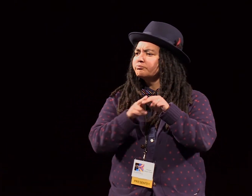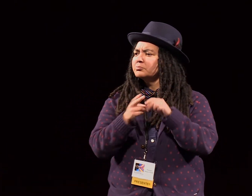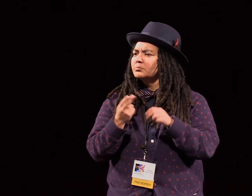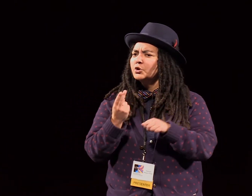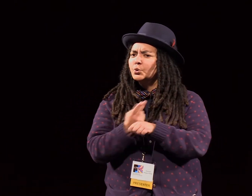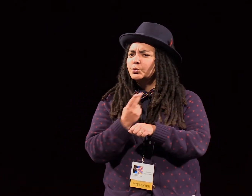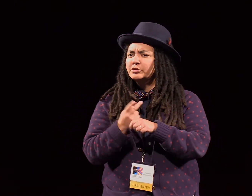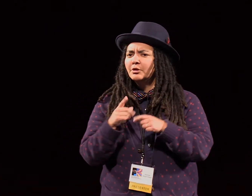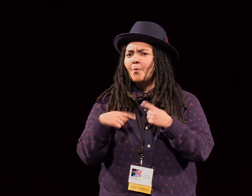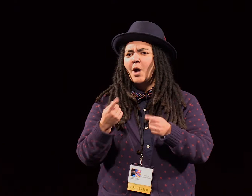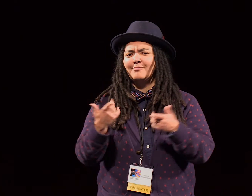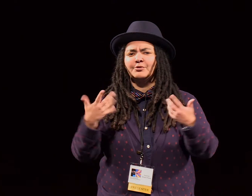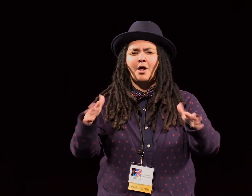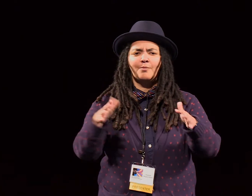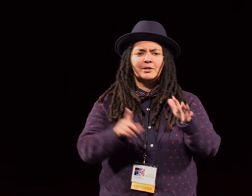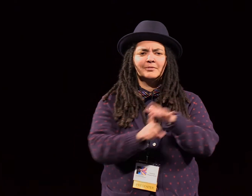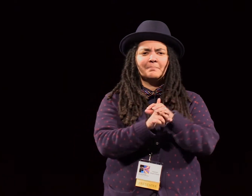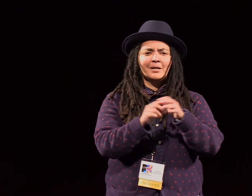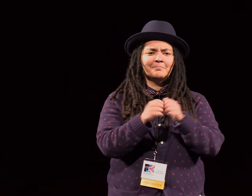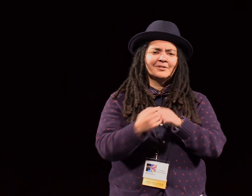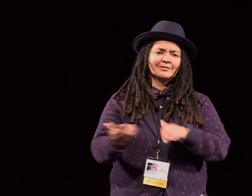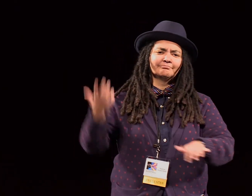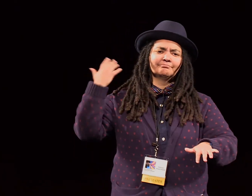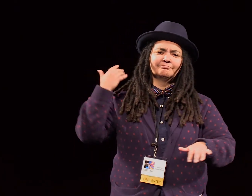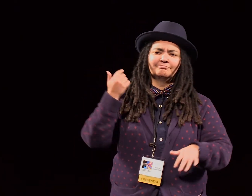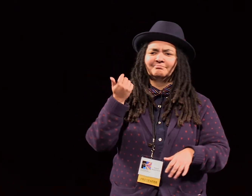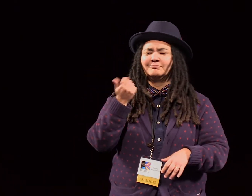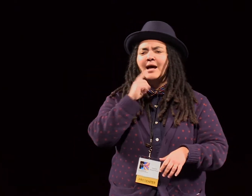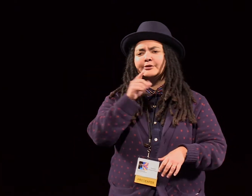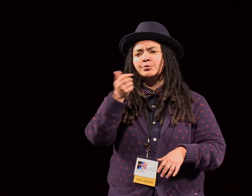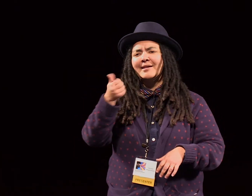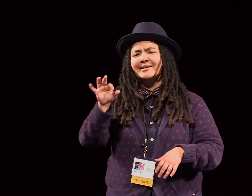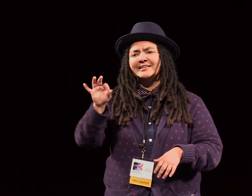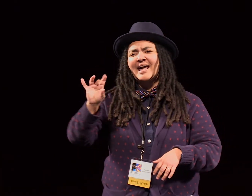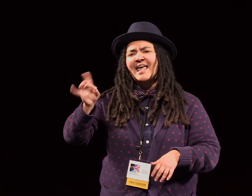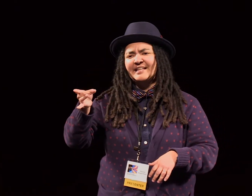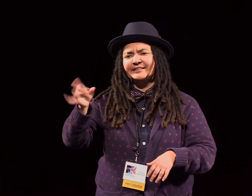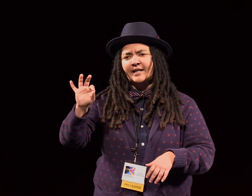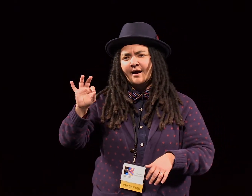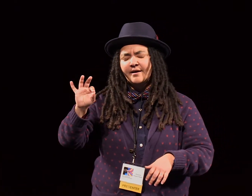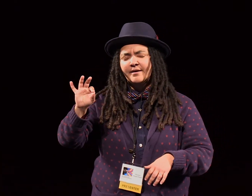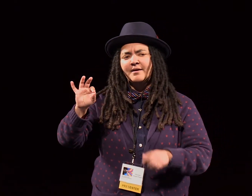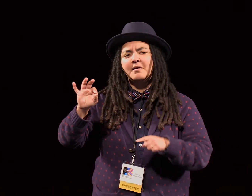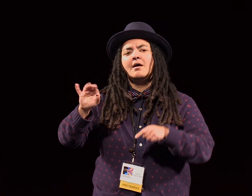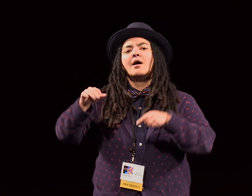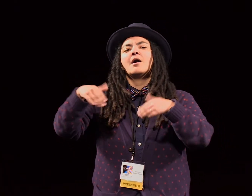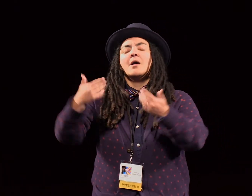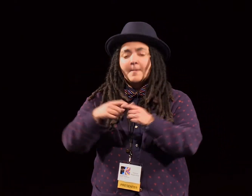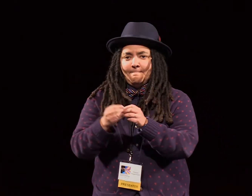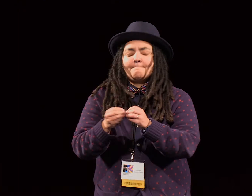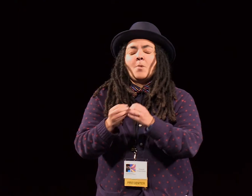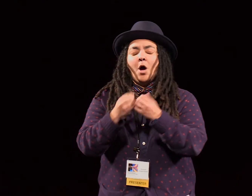And it was interesting for me to see this concept pop up years ago, many years ago, 1989,